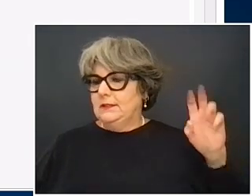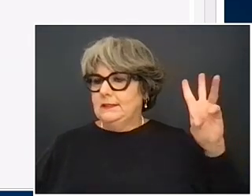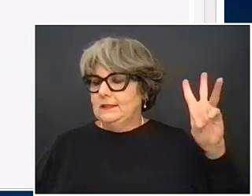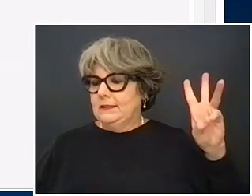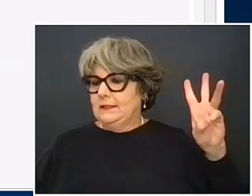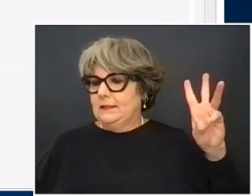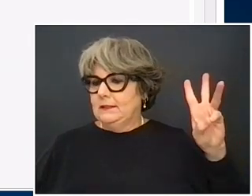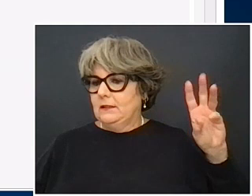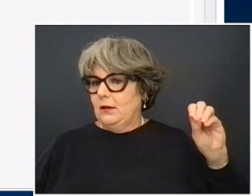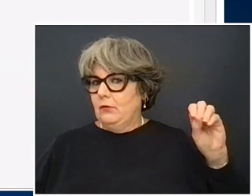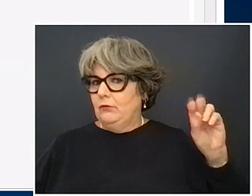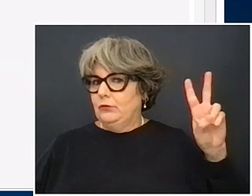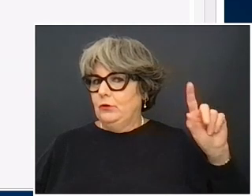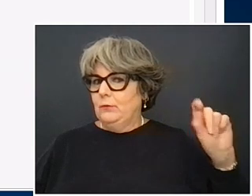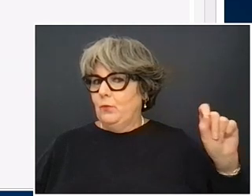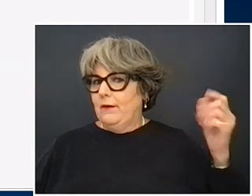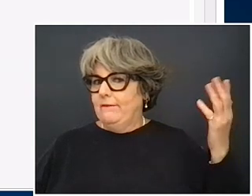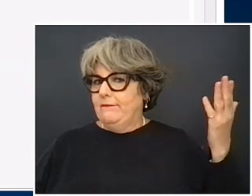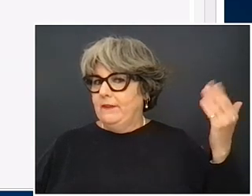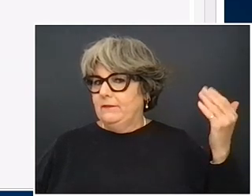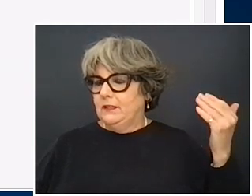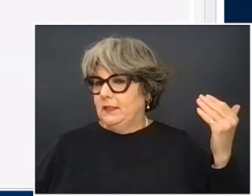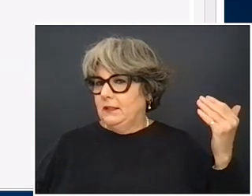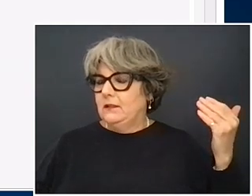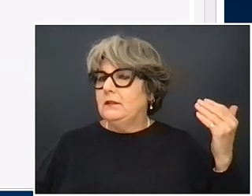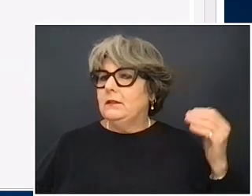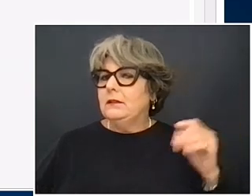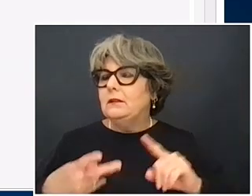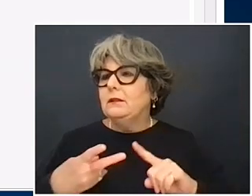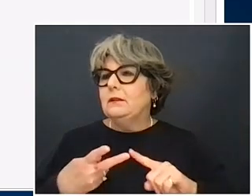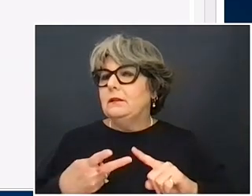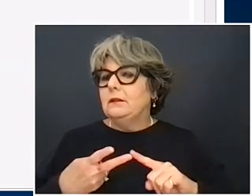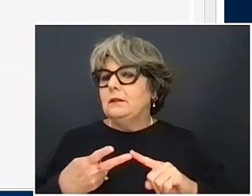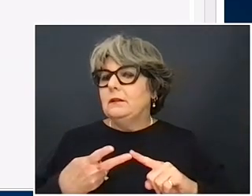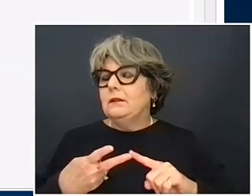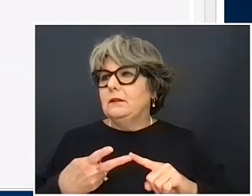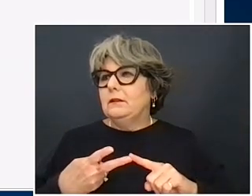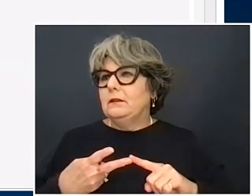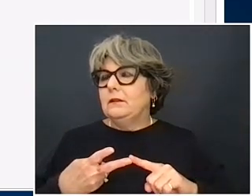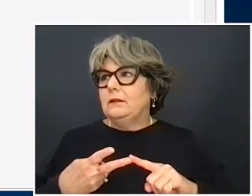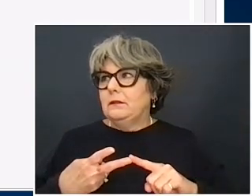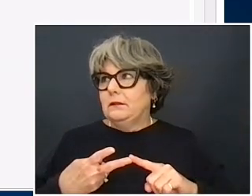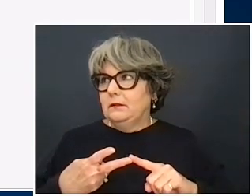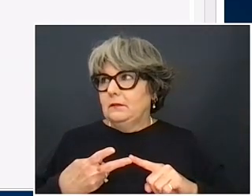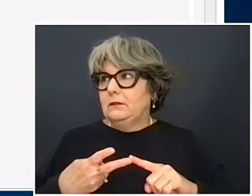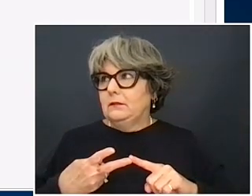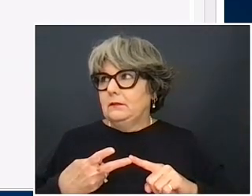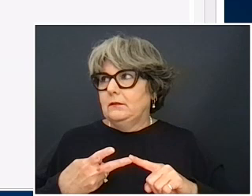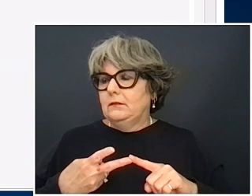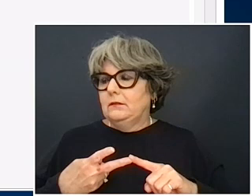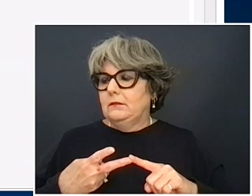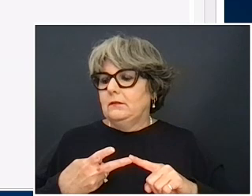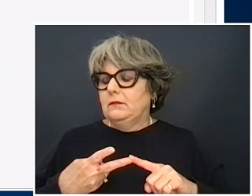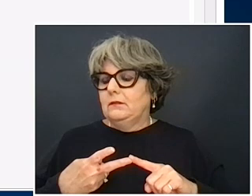hen we say that, you know, you have to have- if you're an institutional